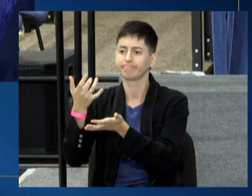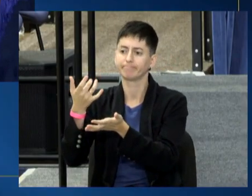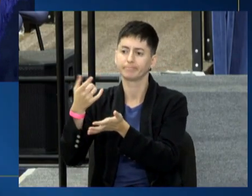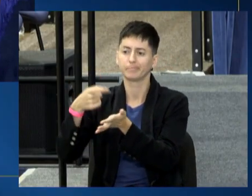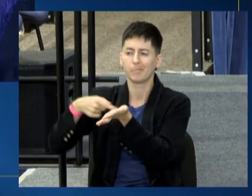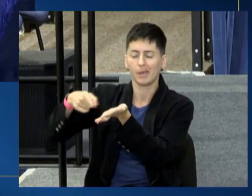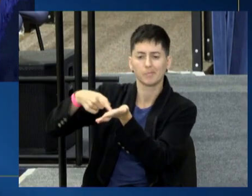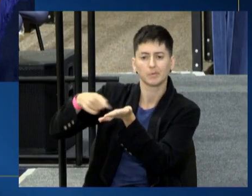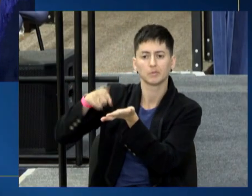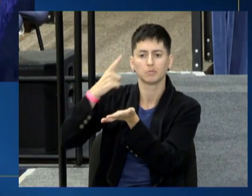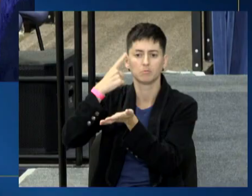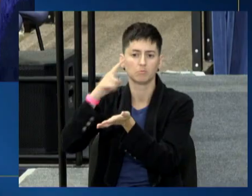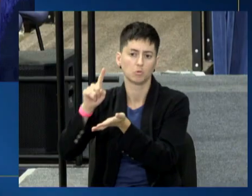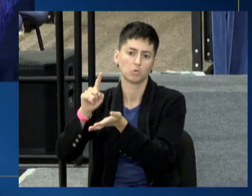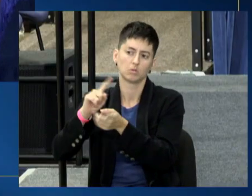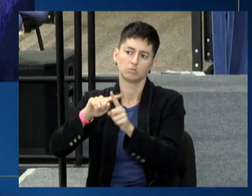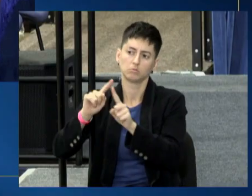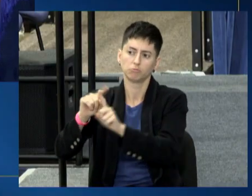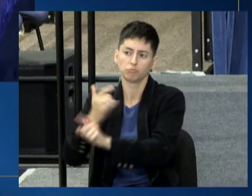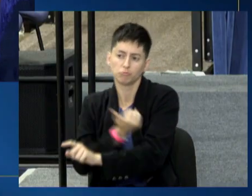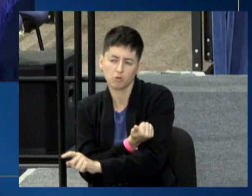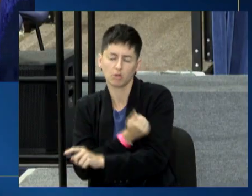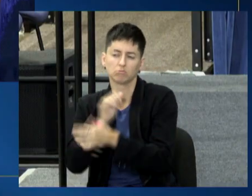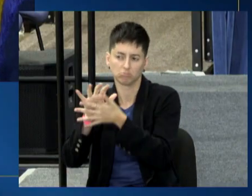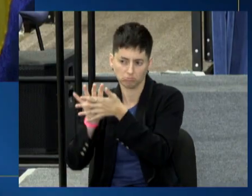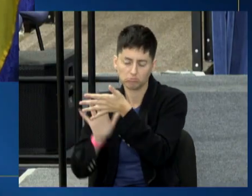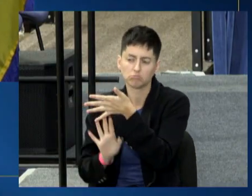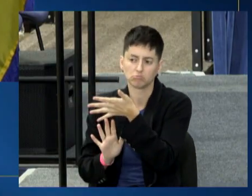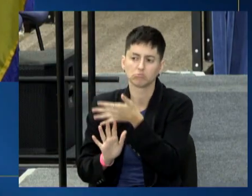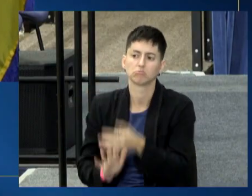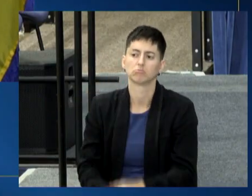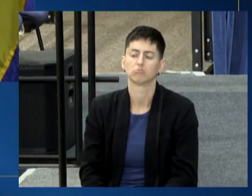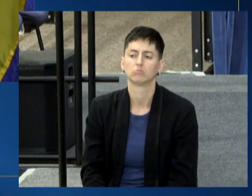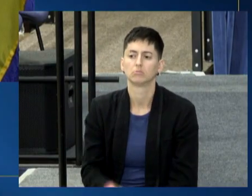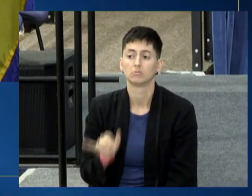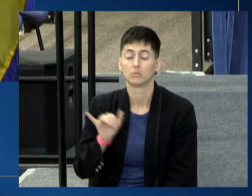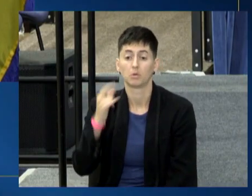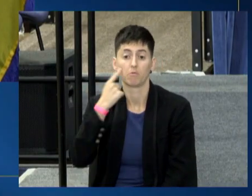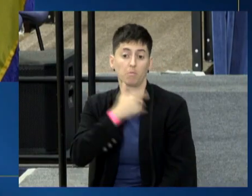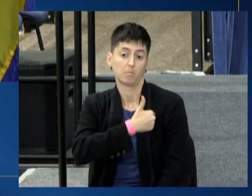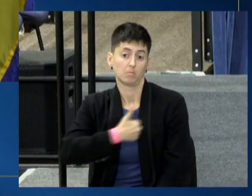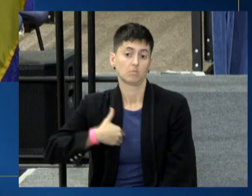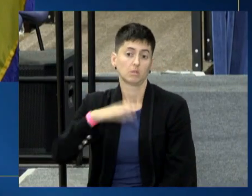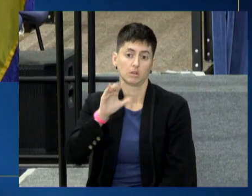decades' long support for breast cancer prevention and screening education, Dr. Biden helped to